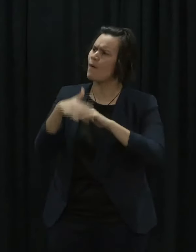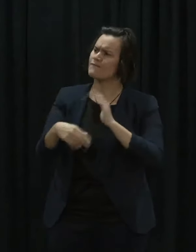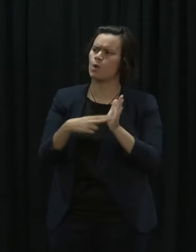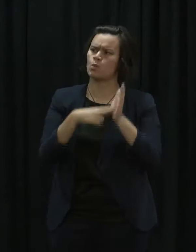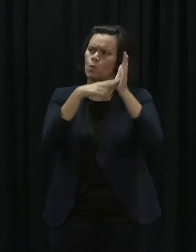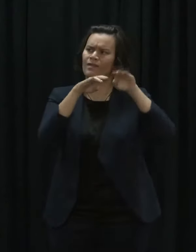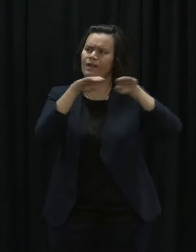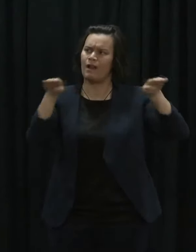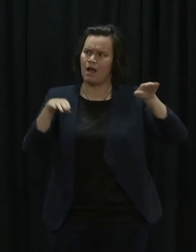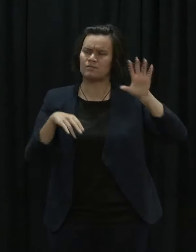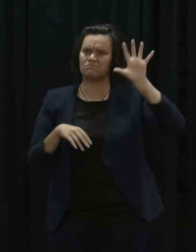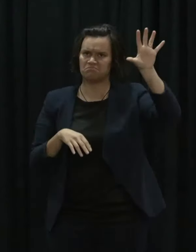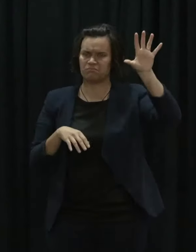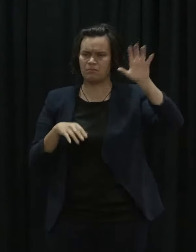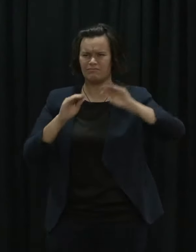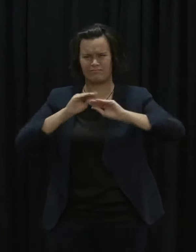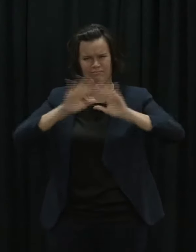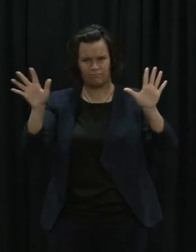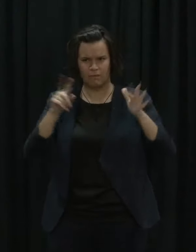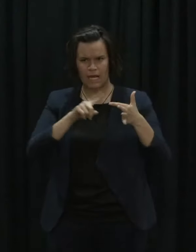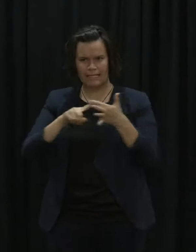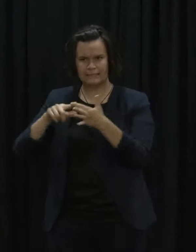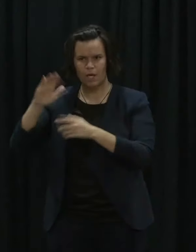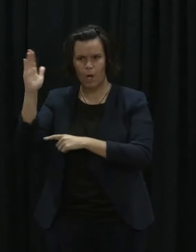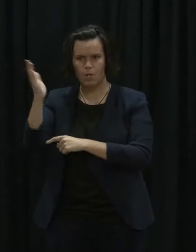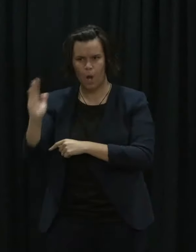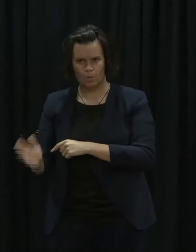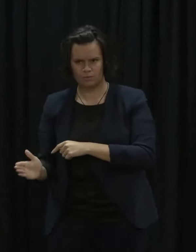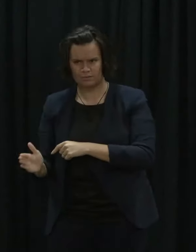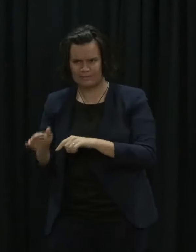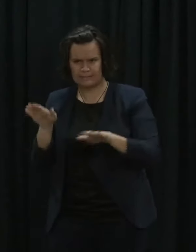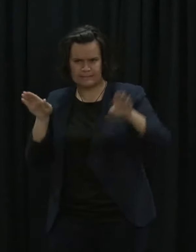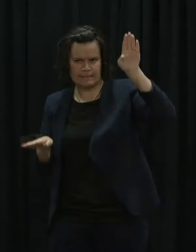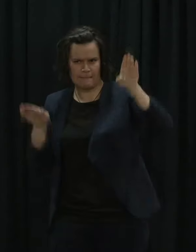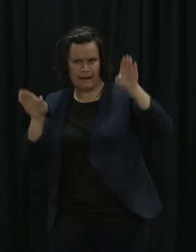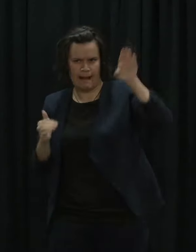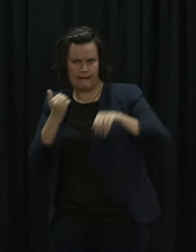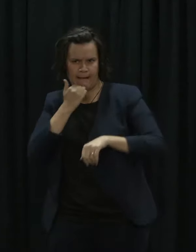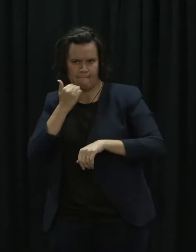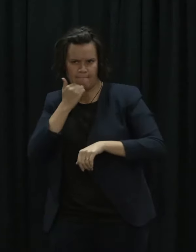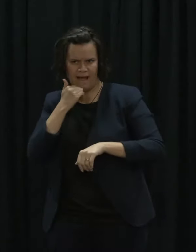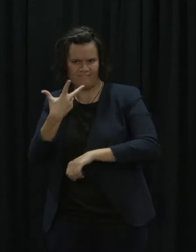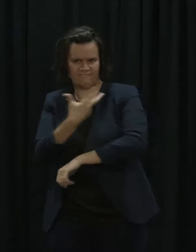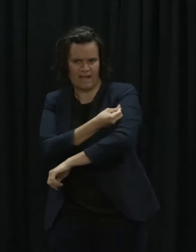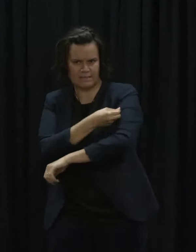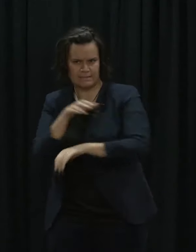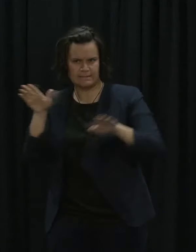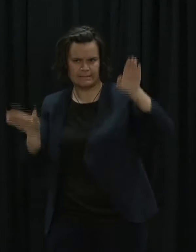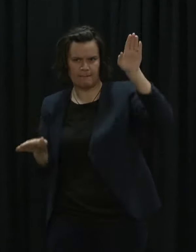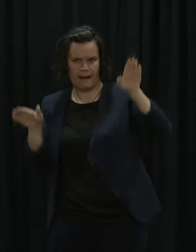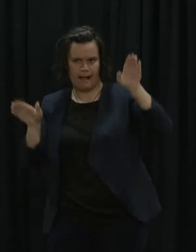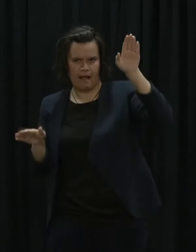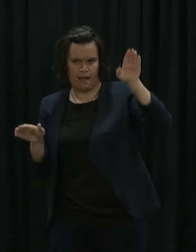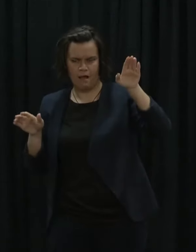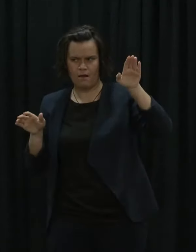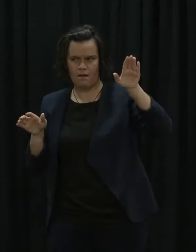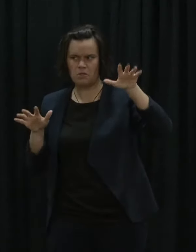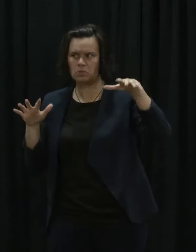Auckland. Is just a numbers thing with